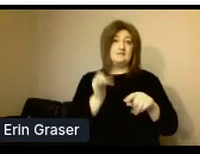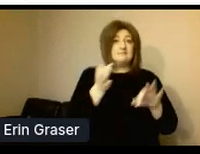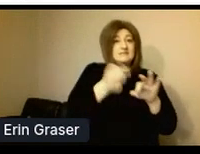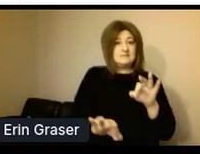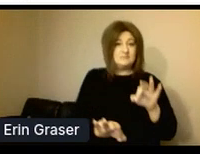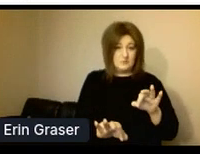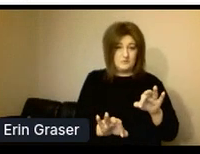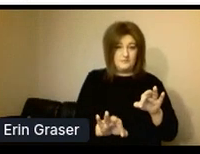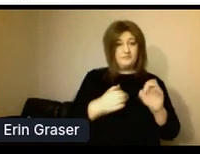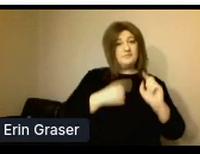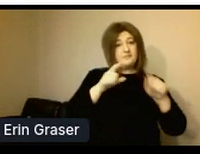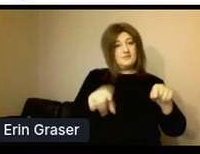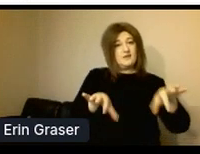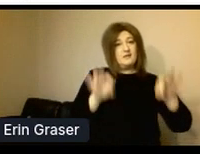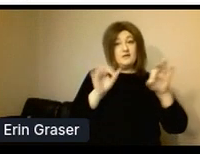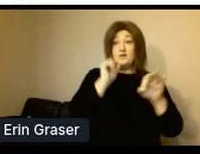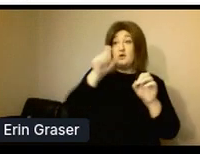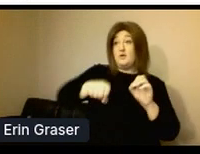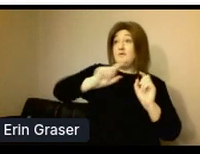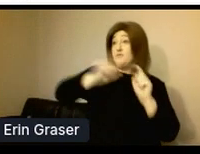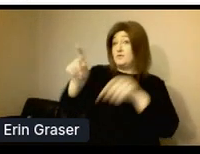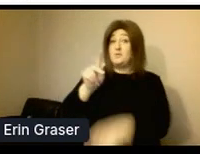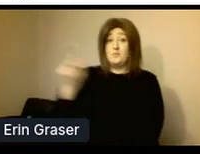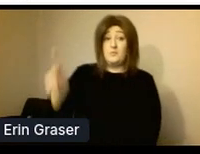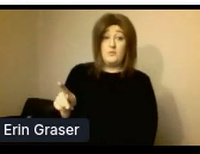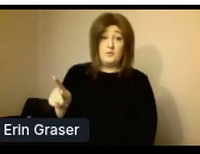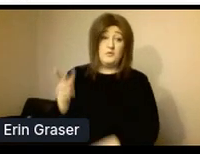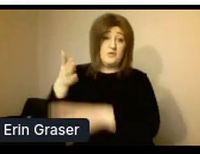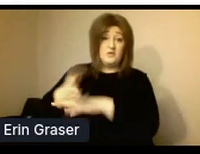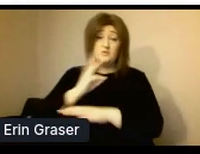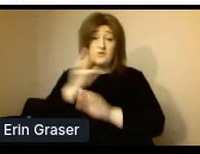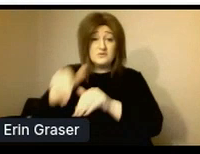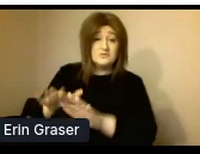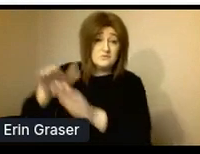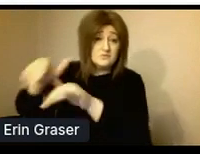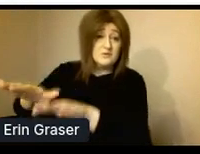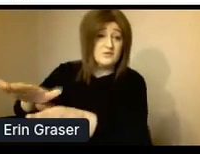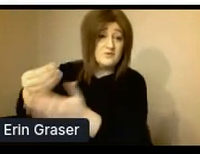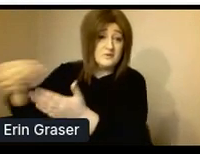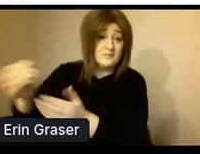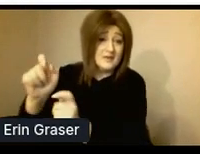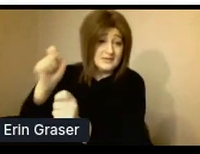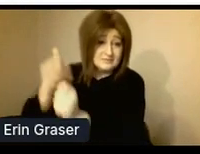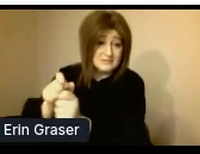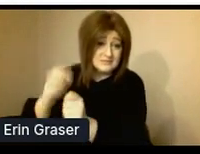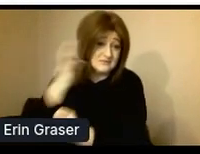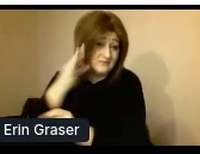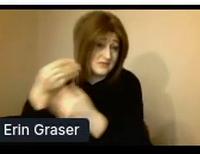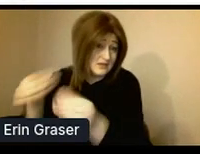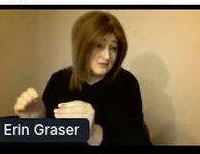You don't have to take a trip to Portland, across the river, to go to the hair store, call your friends,